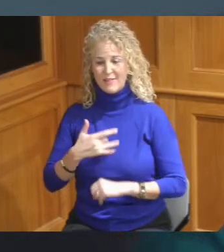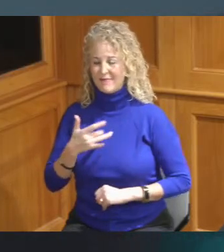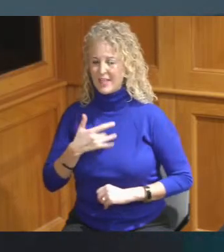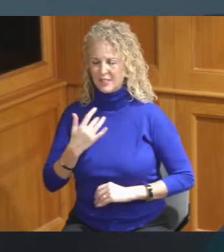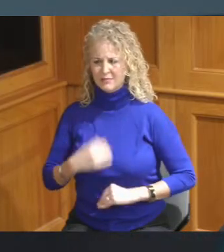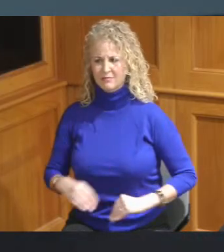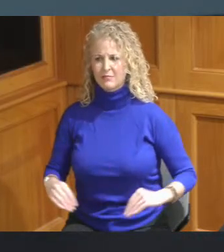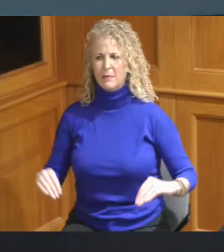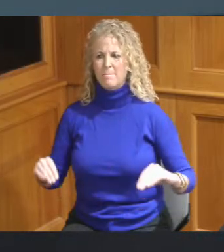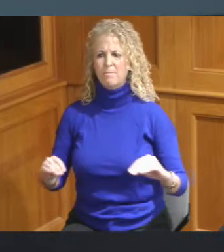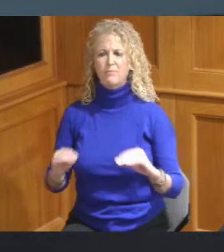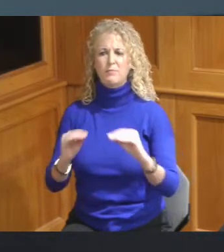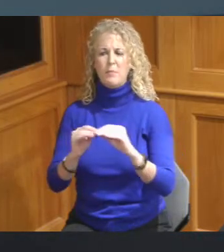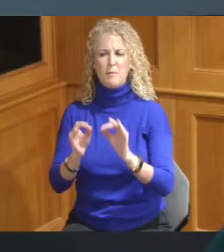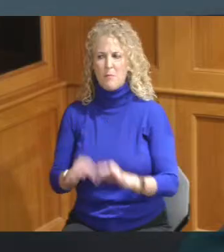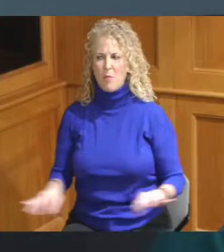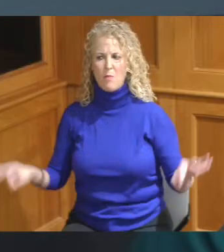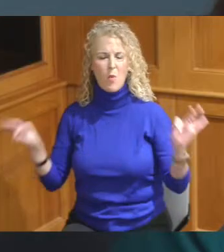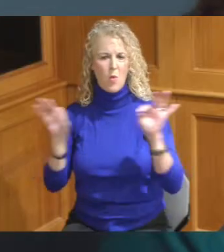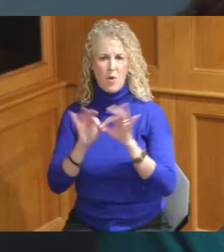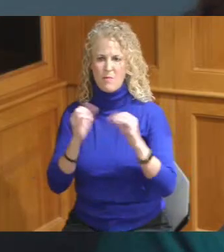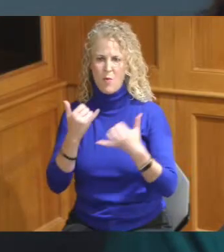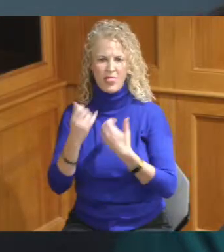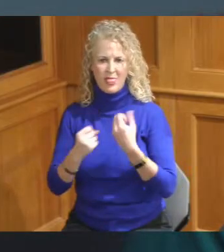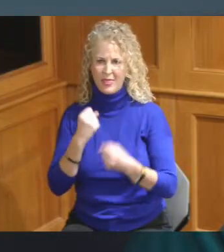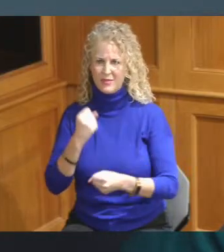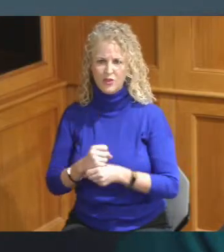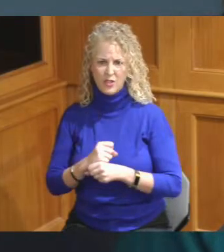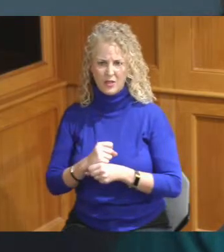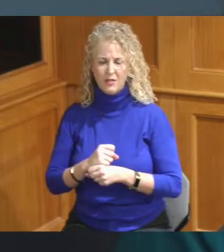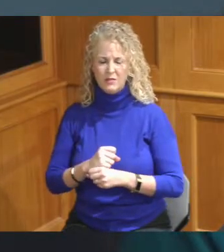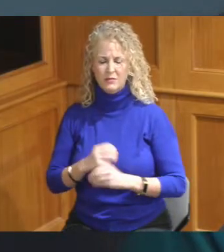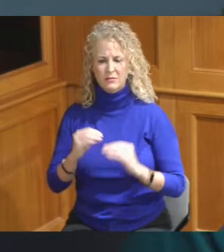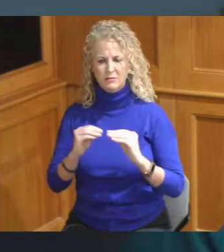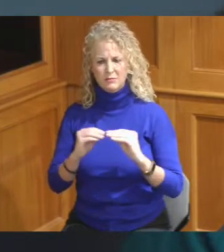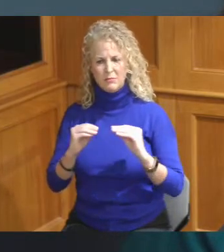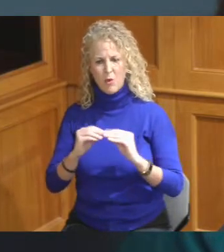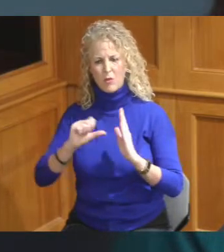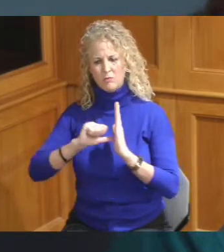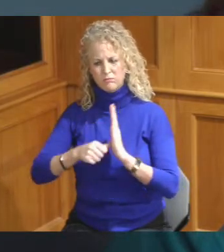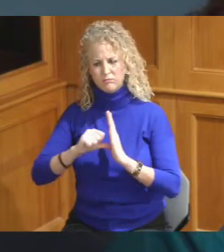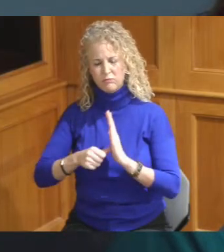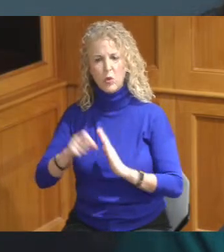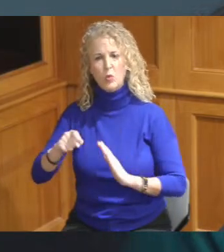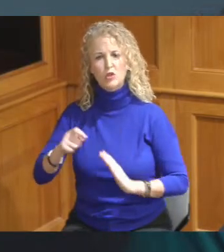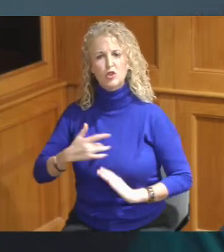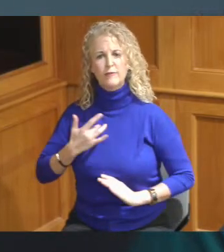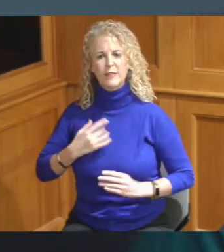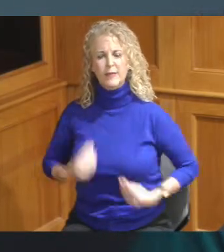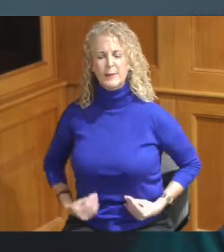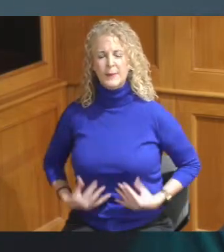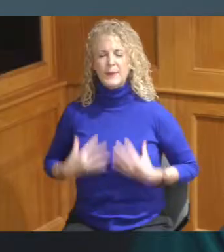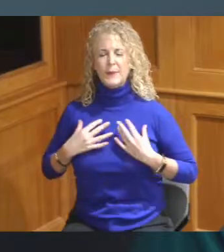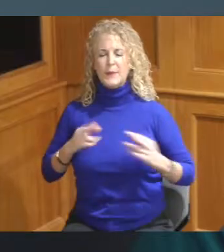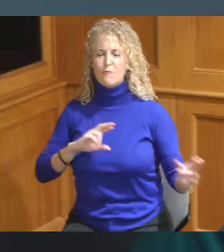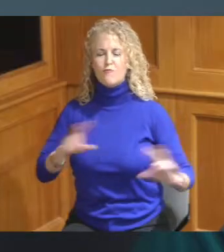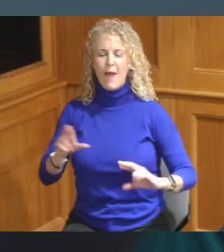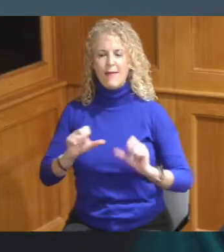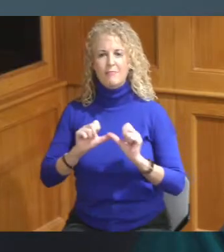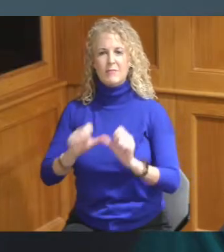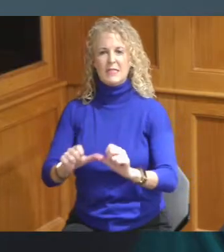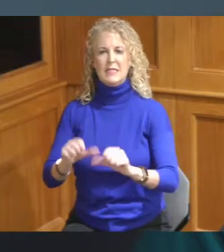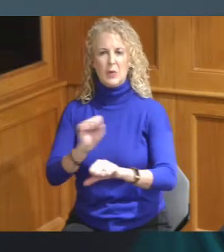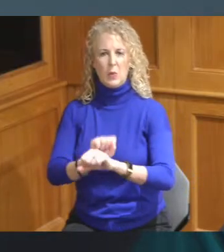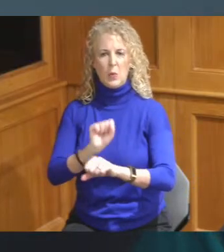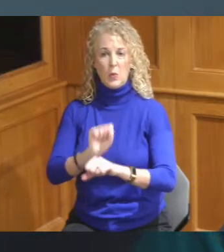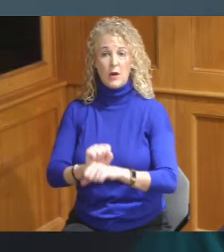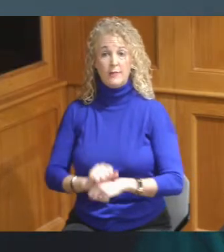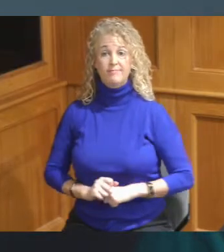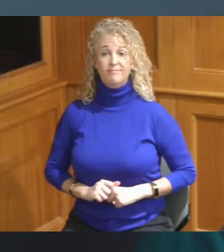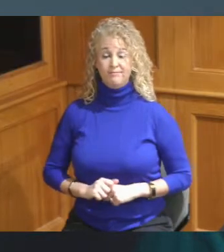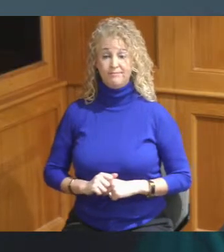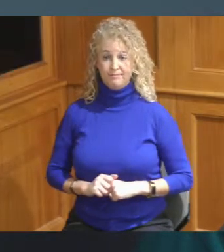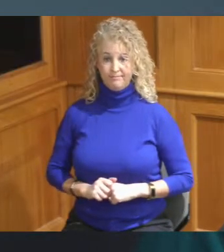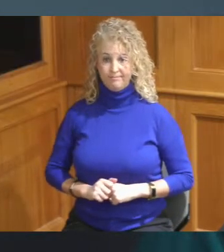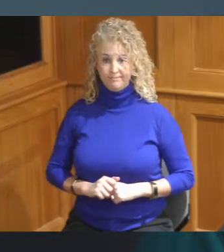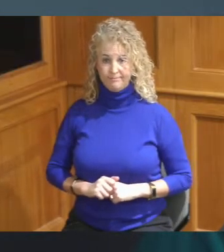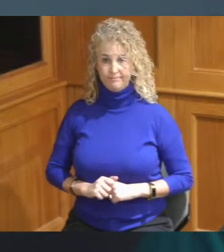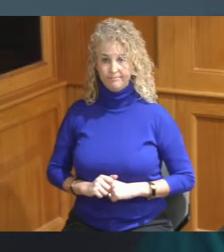more specialness and it should renew us to have a new energy. The other thing I wanted to say that